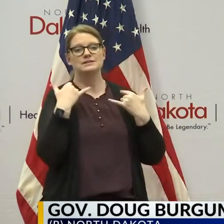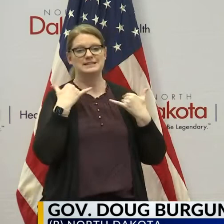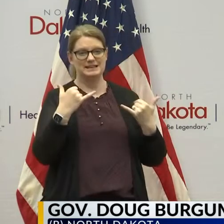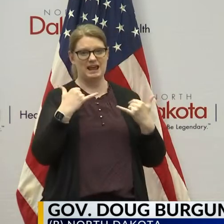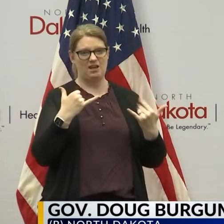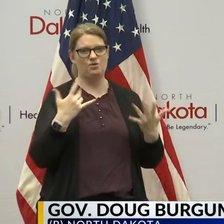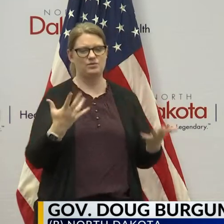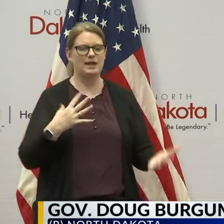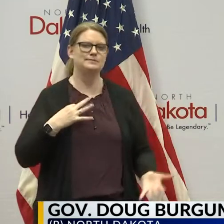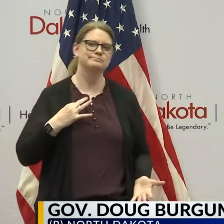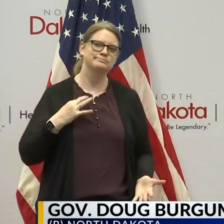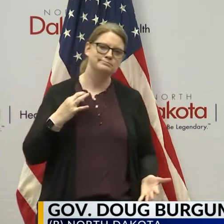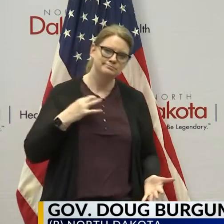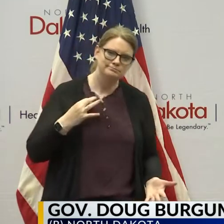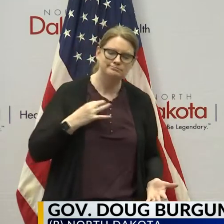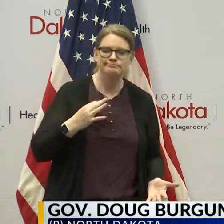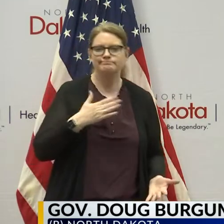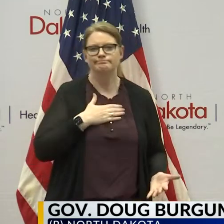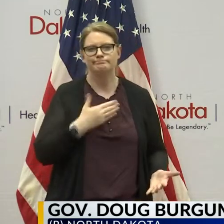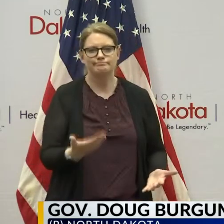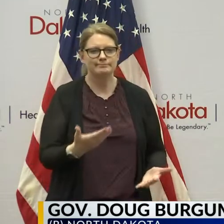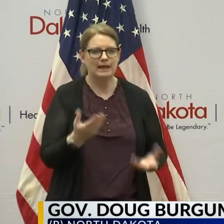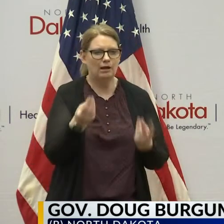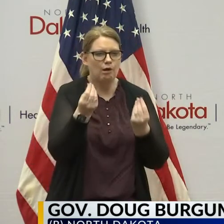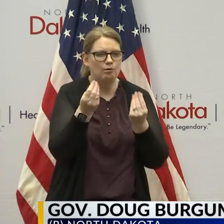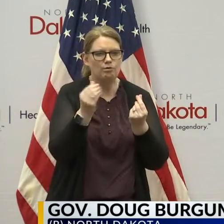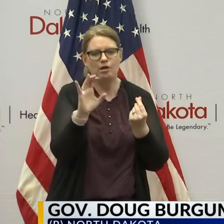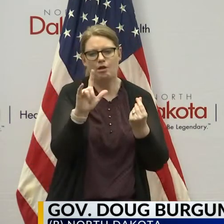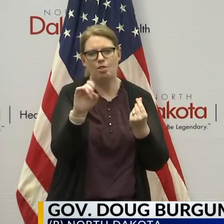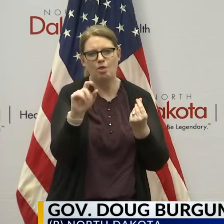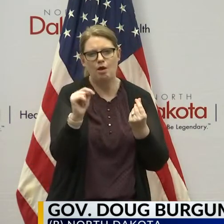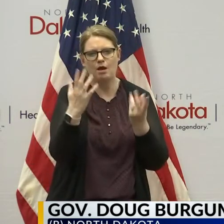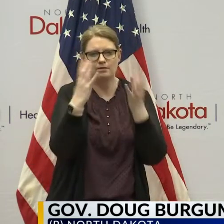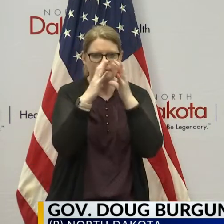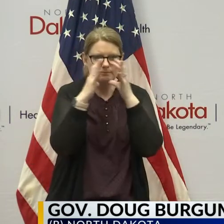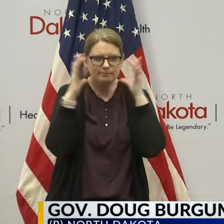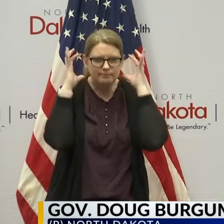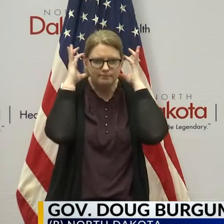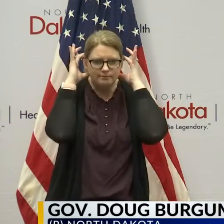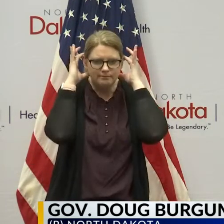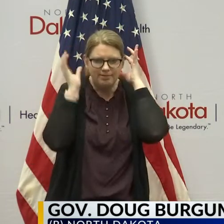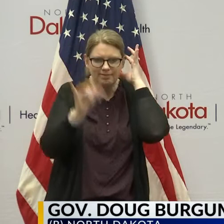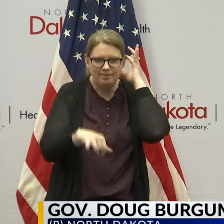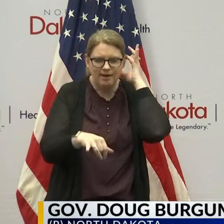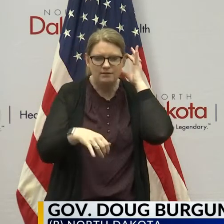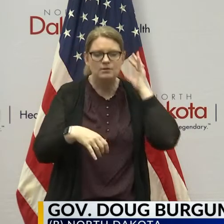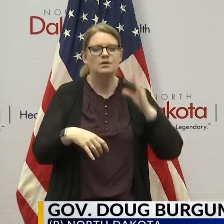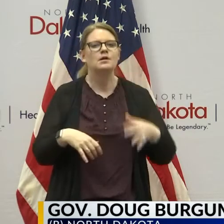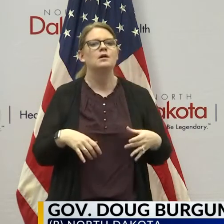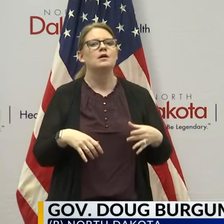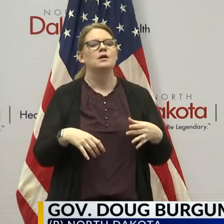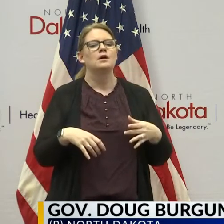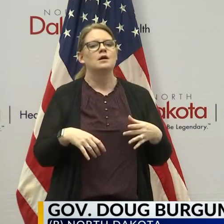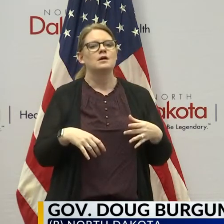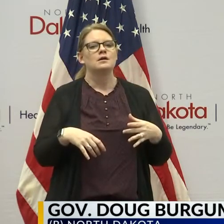DISCRETIONARY TRAVEL, DEMONSTRATING OUR GRATITUDE FOR THOSE WHO ARE CLOSED AT THIS TIME AND AGAIN NOW VOLUNTARILY